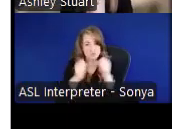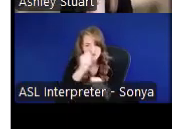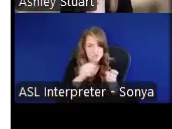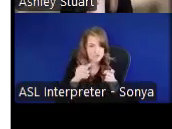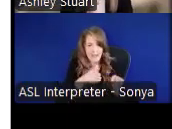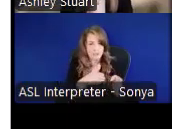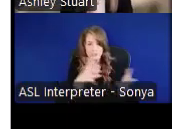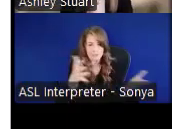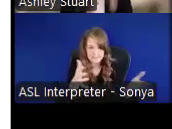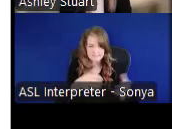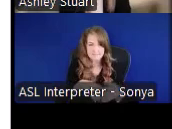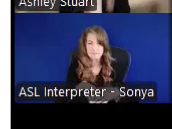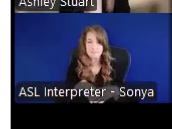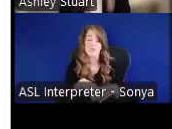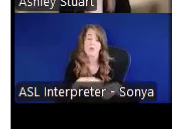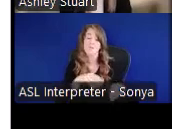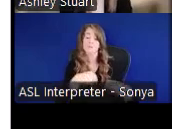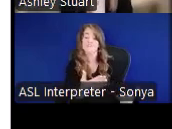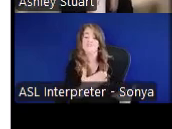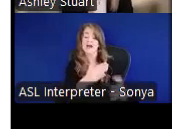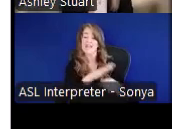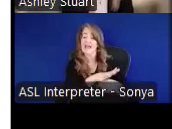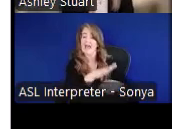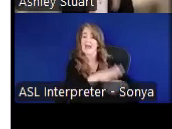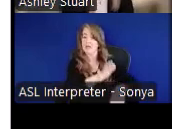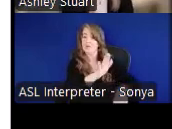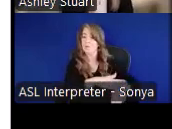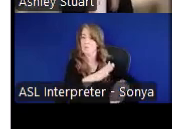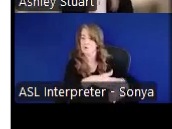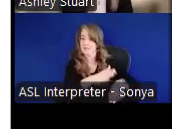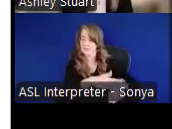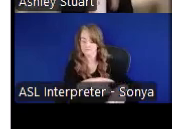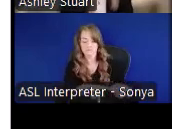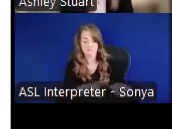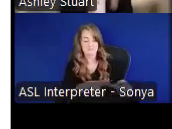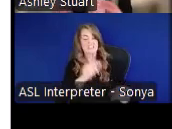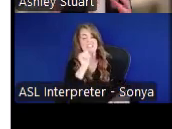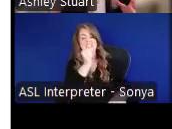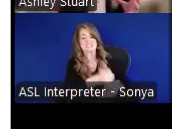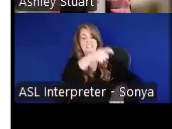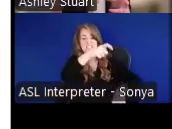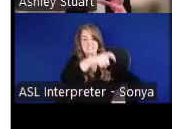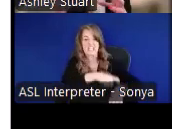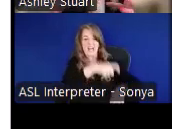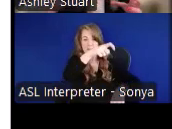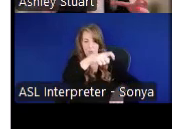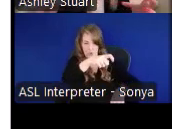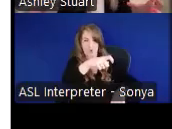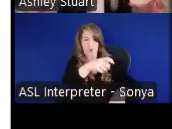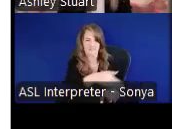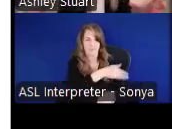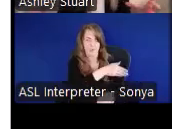adequate warnings by setting timers ahead of time before that transition, giving the child's brain a chance to process the